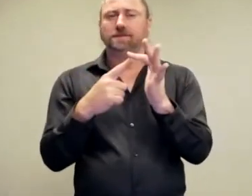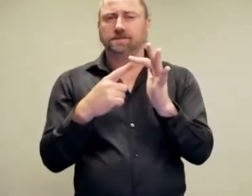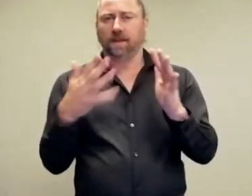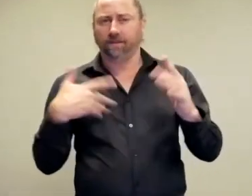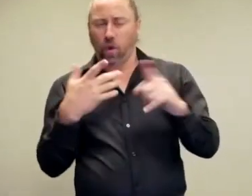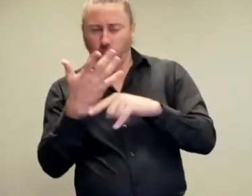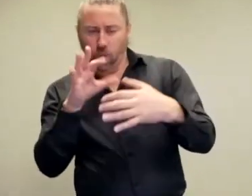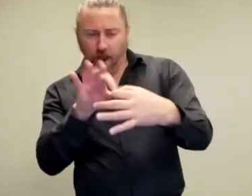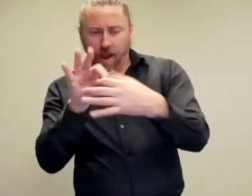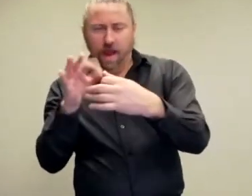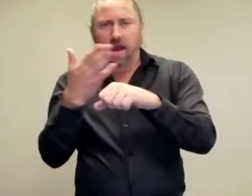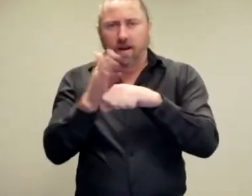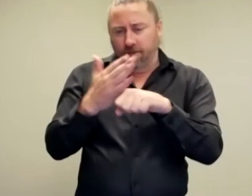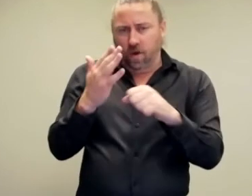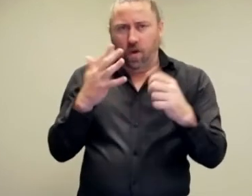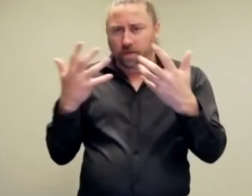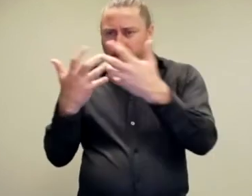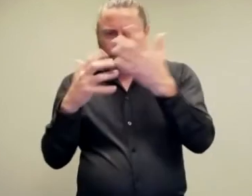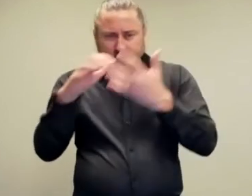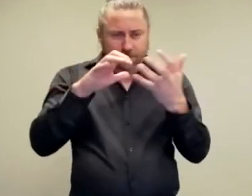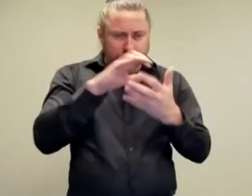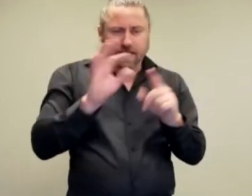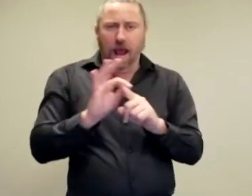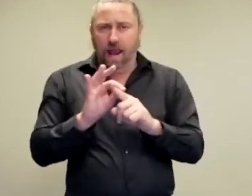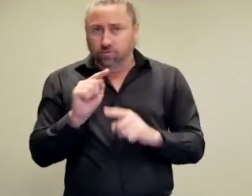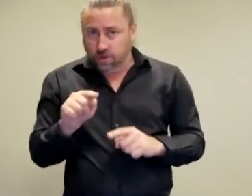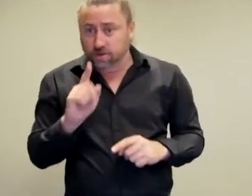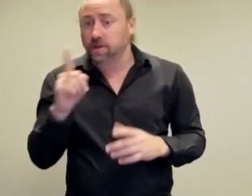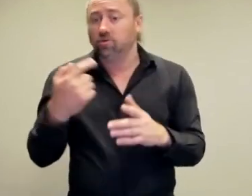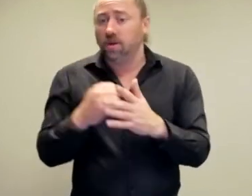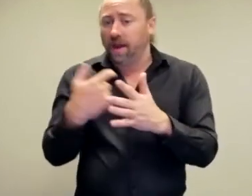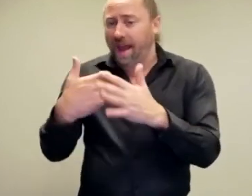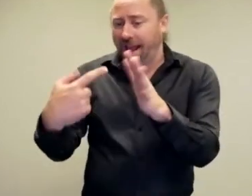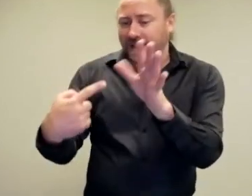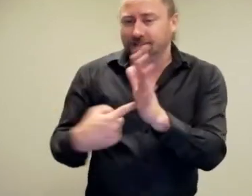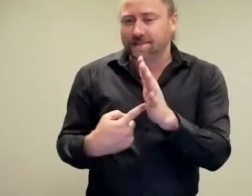with colours in combination. Yes Catherine, or Cat as we know you,